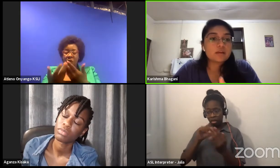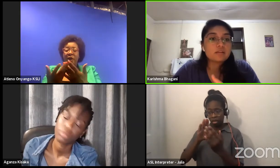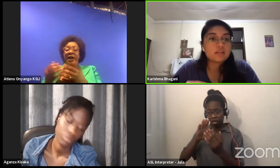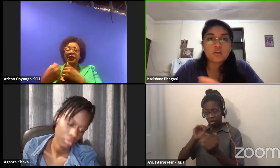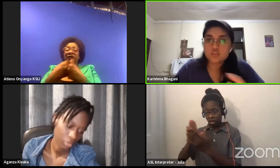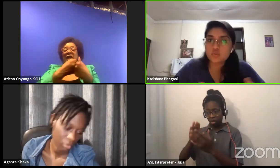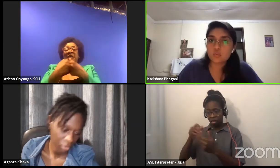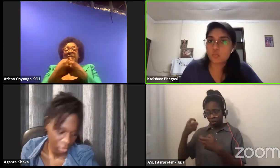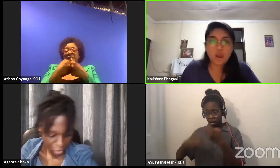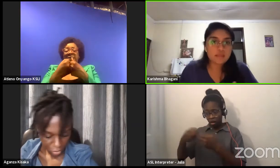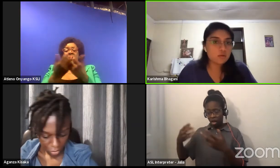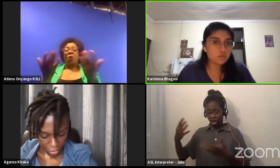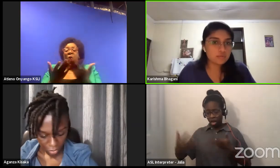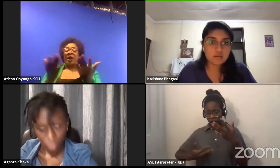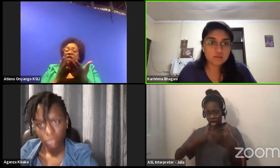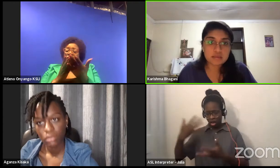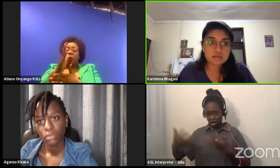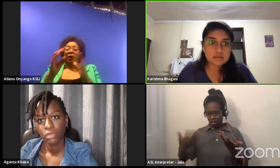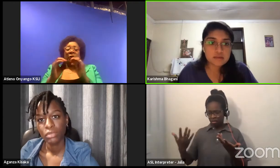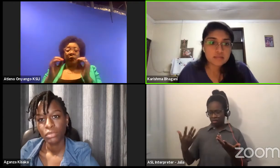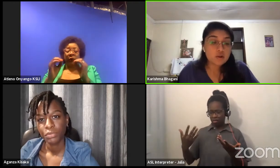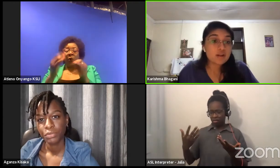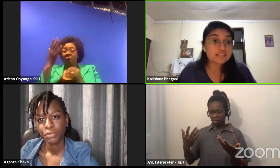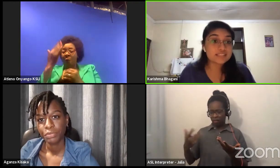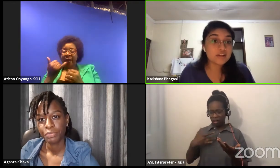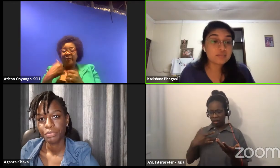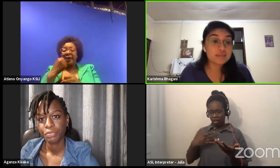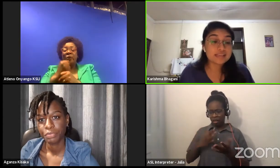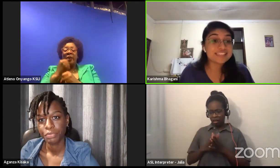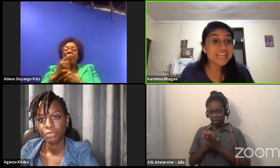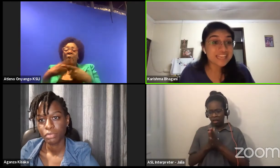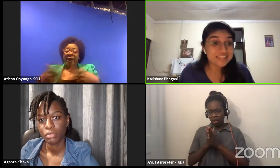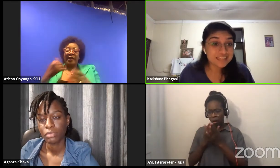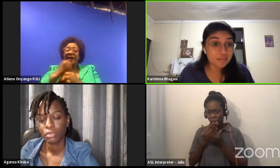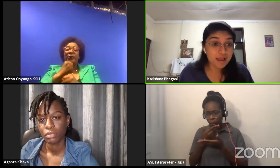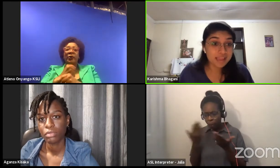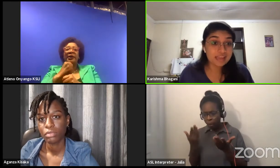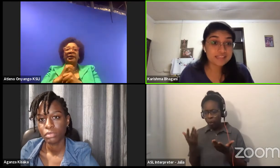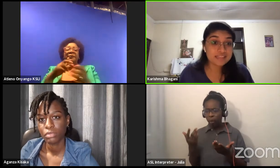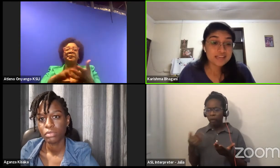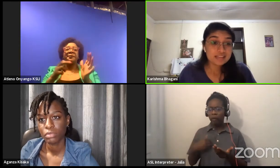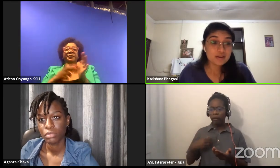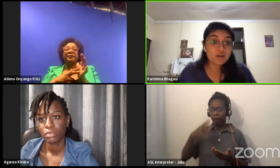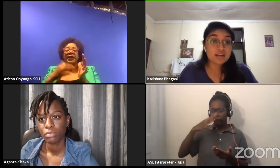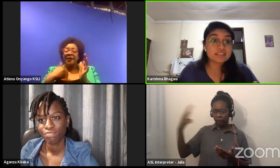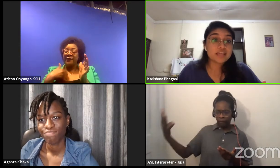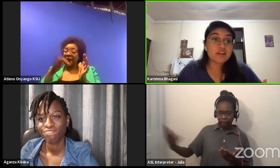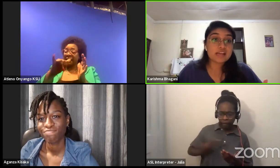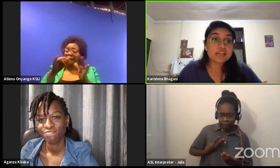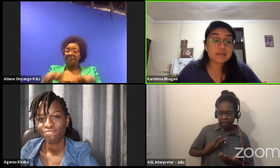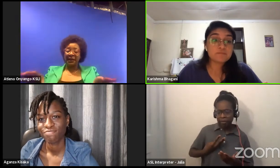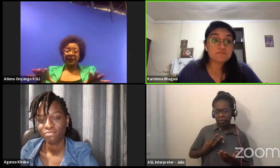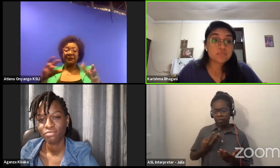where they're not sure why they're doing what they're doing, they're not necessarily being seen in the market. They're not necessarily...